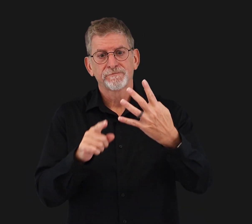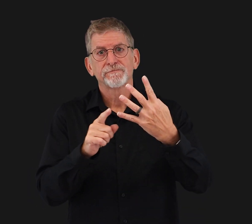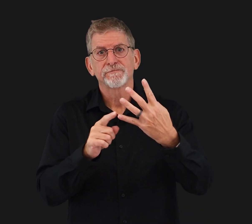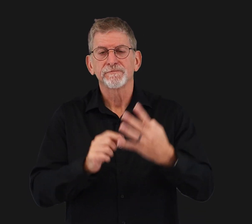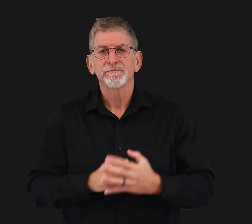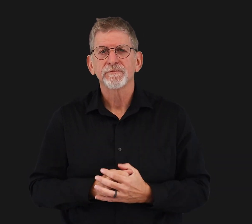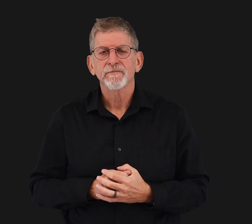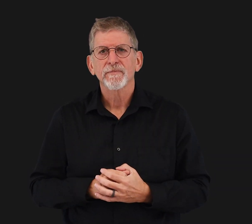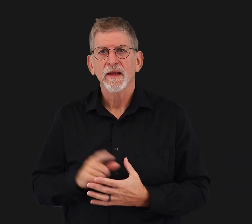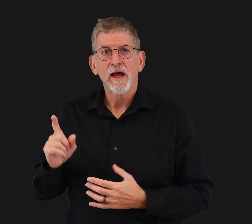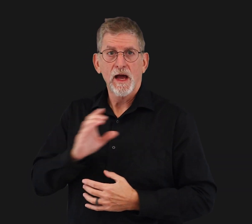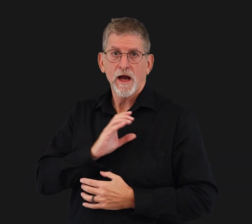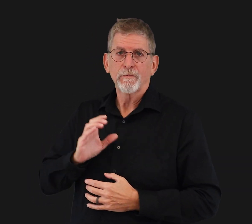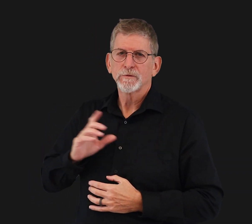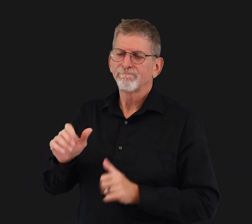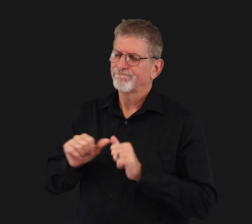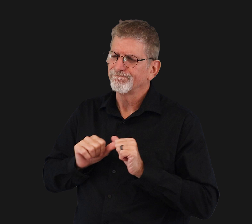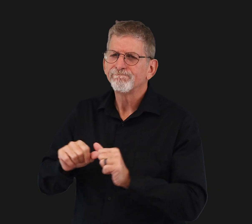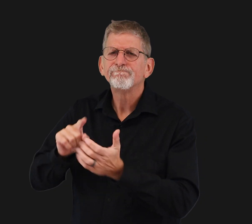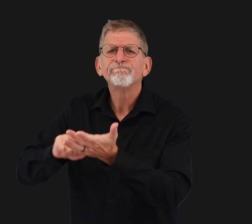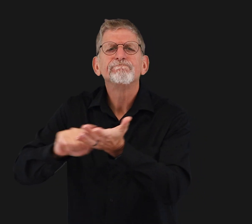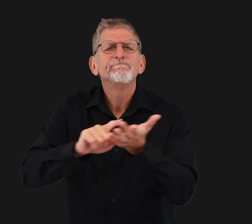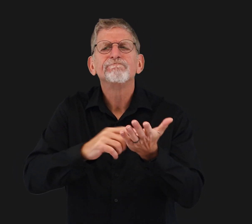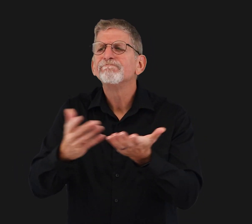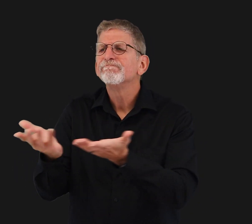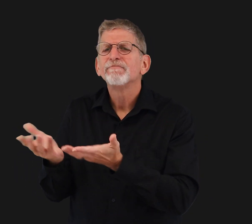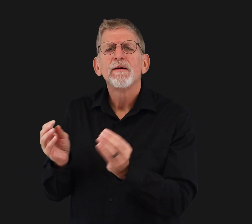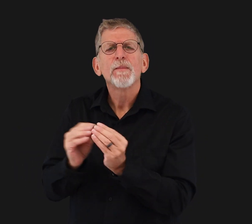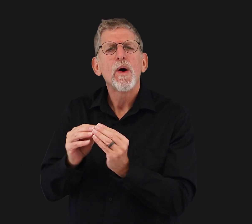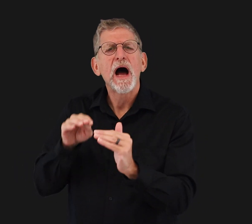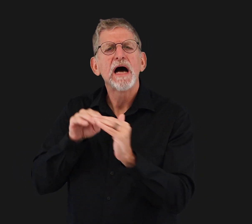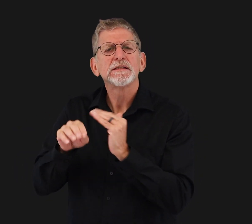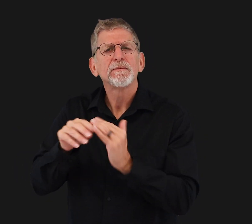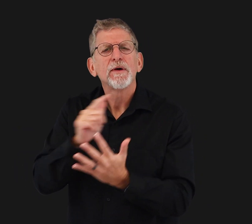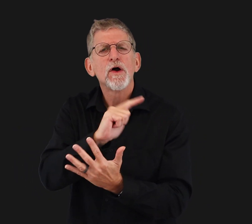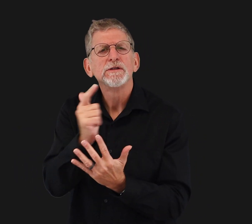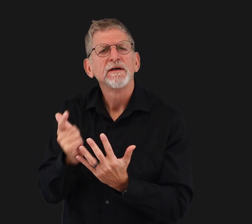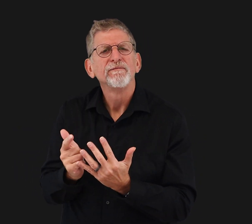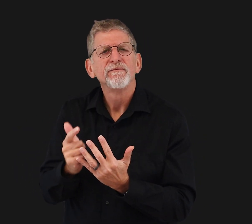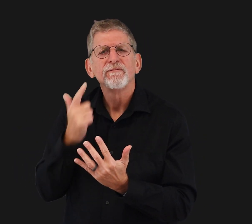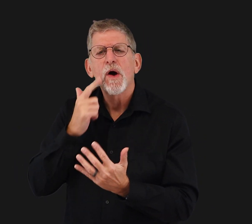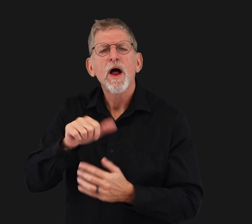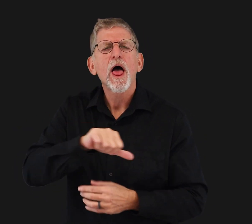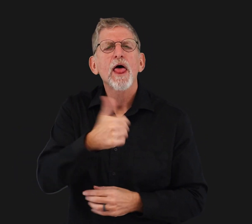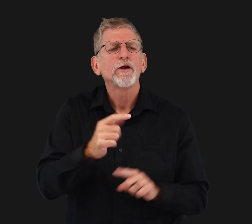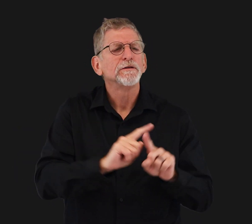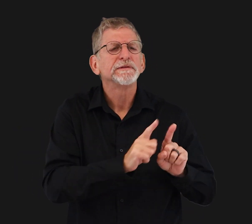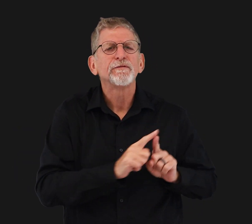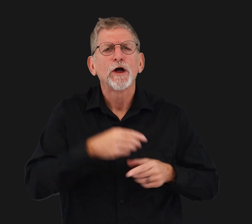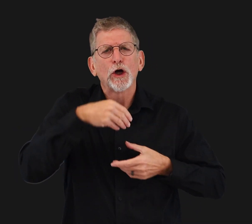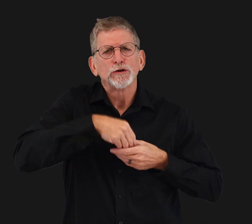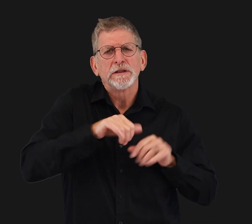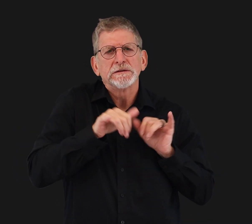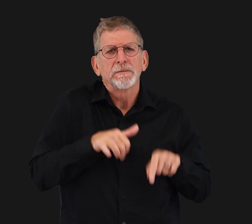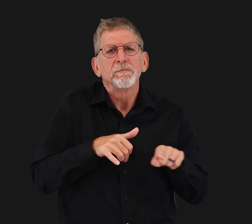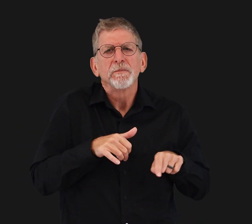• The Commission will continue to explore more accessible alternatives for other internal systems and work